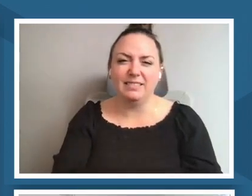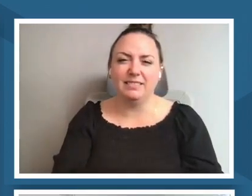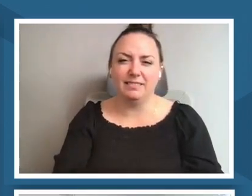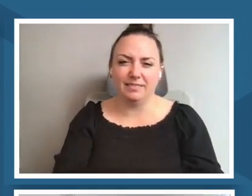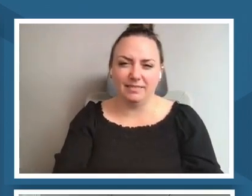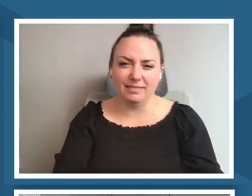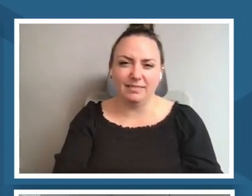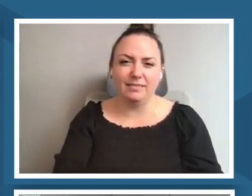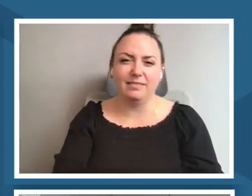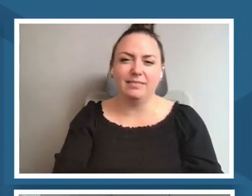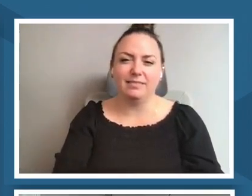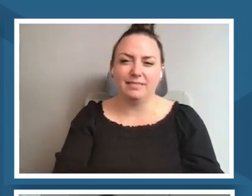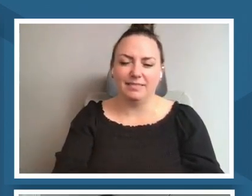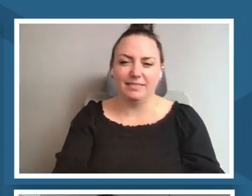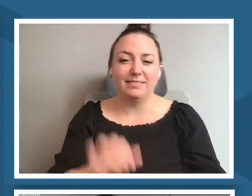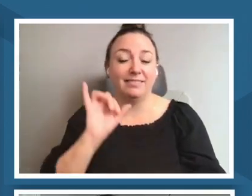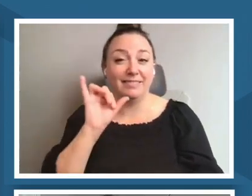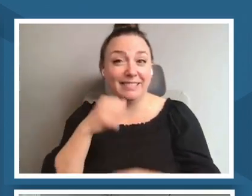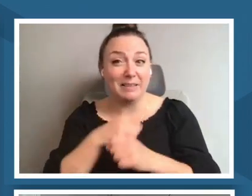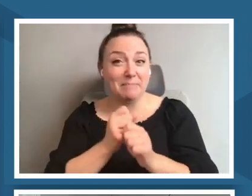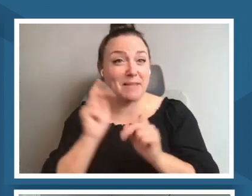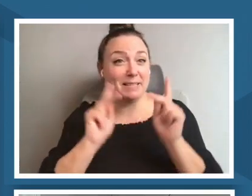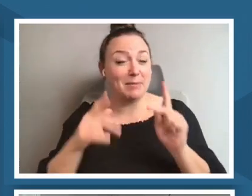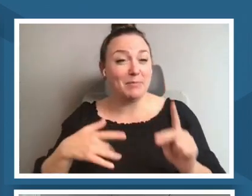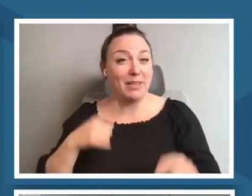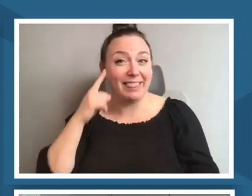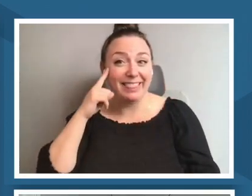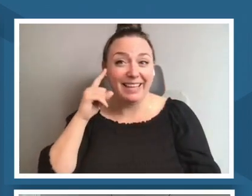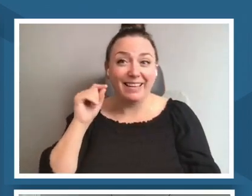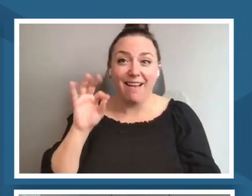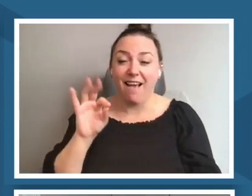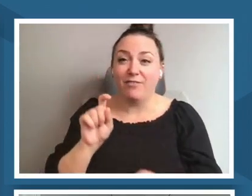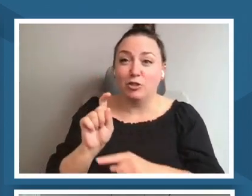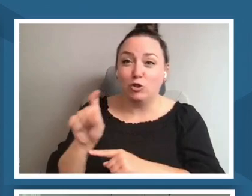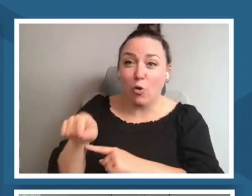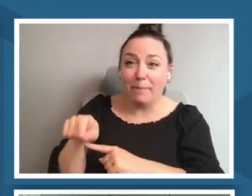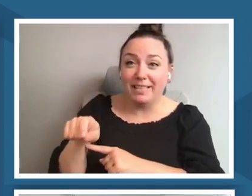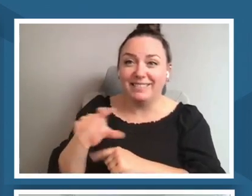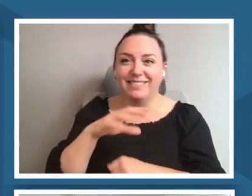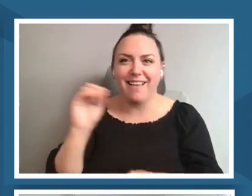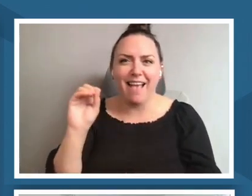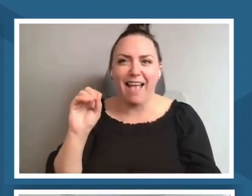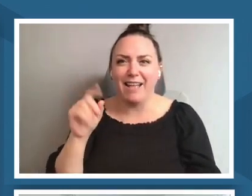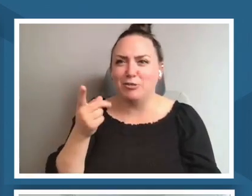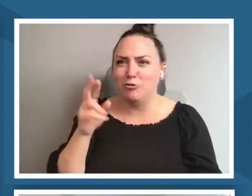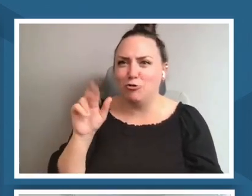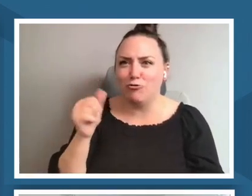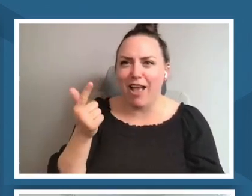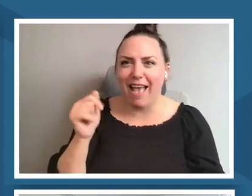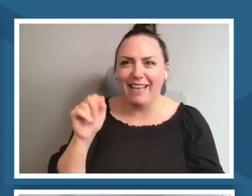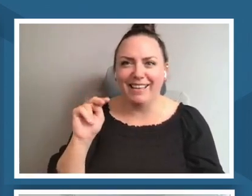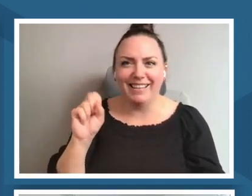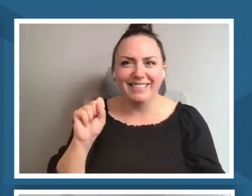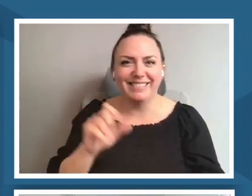well it makes people think of scorpions and dragons certainly very bad you know